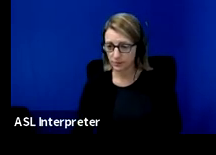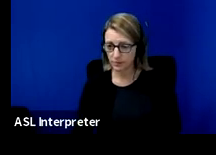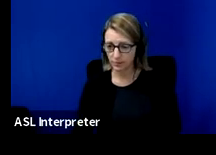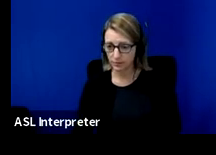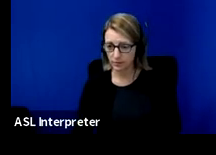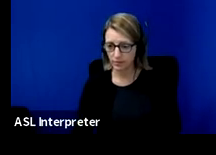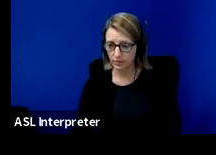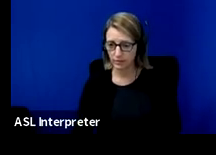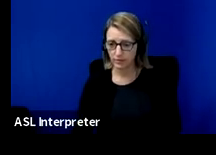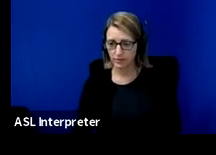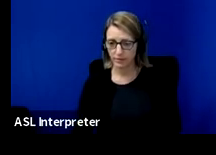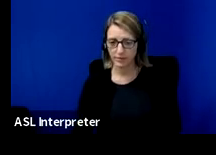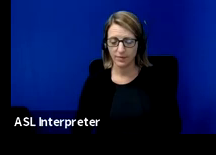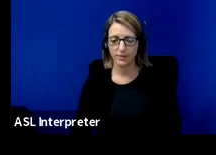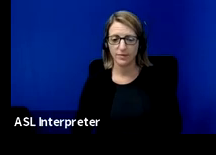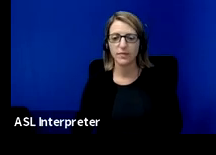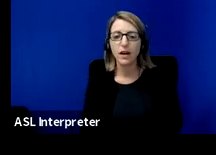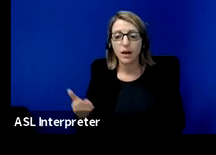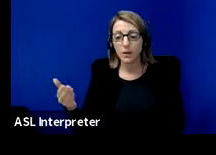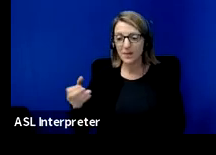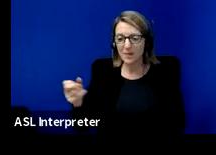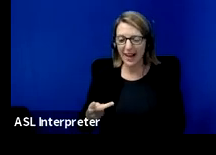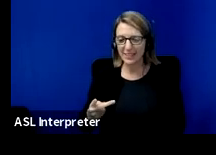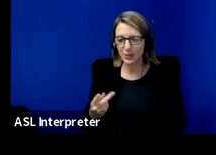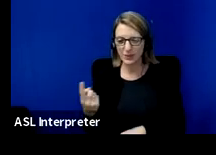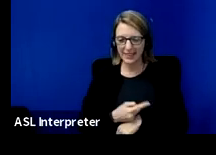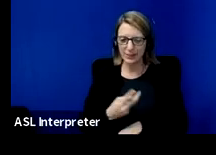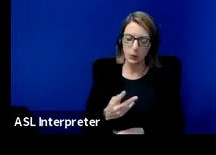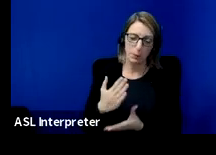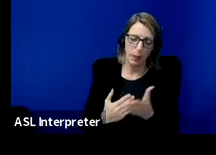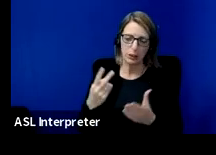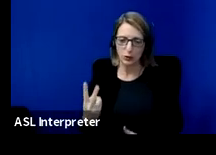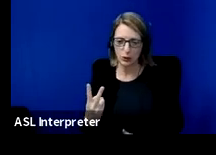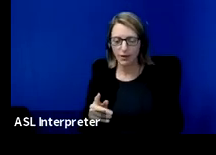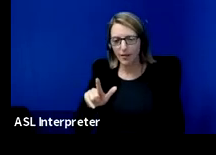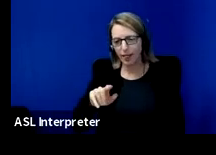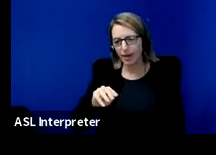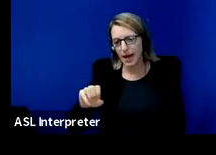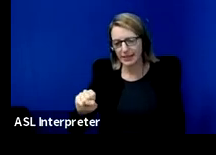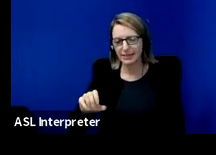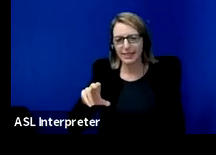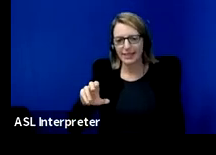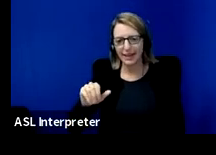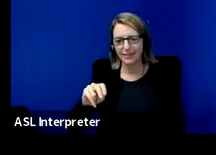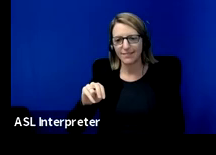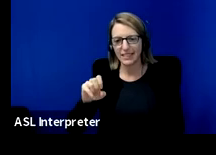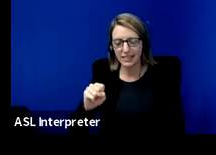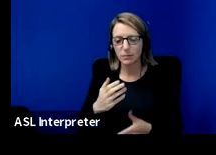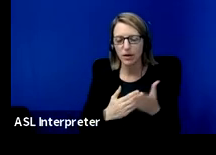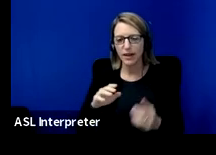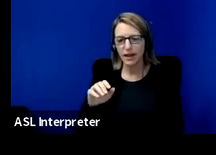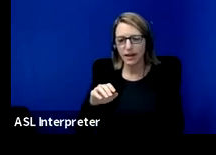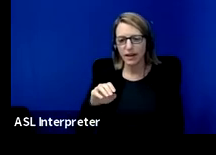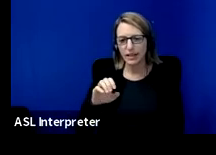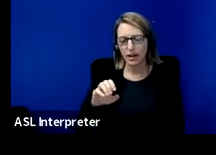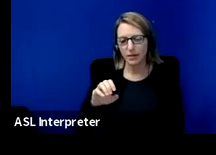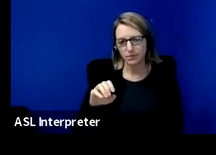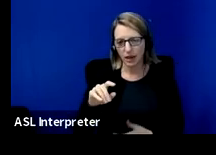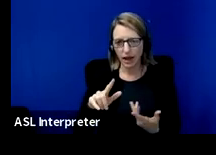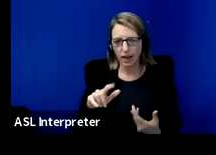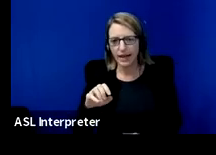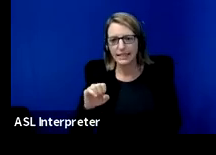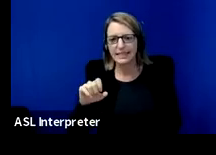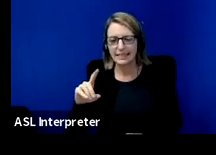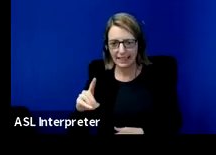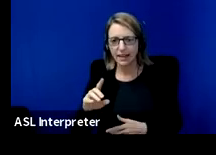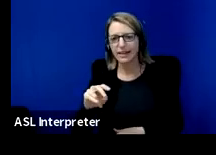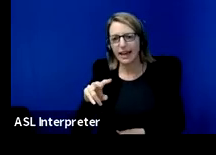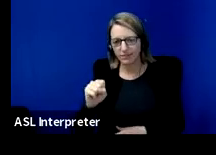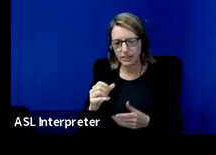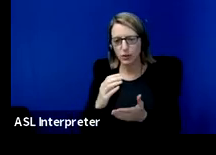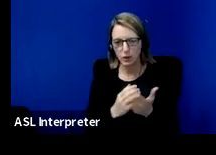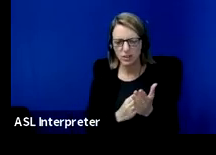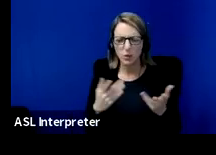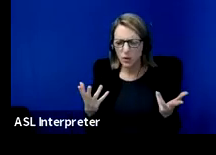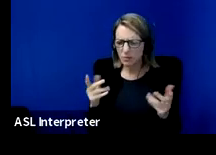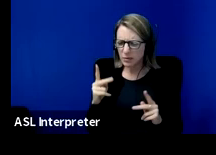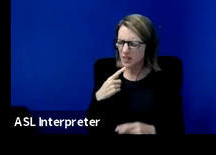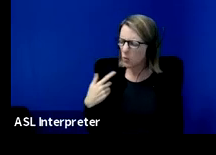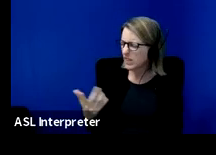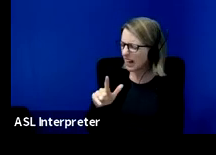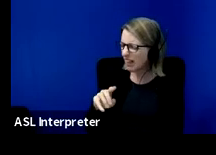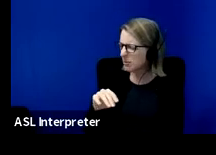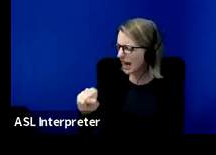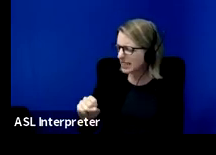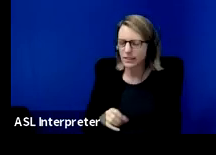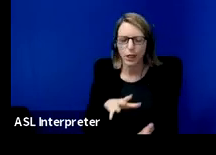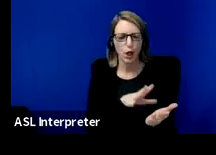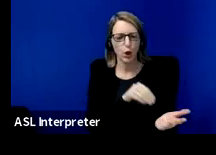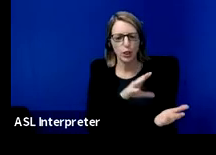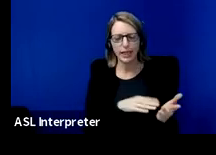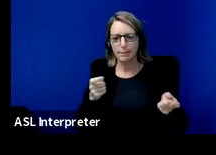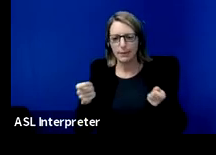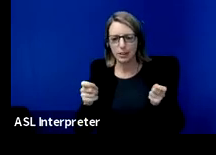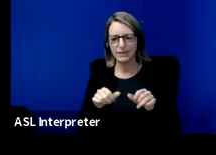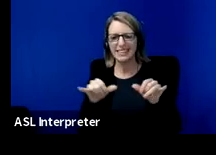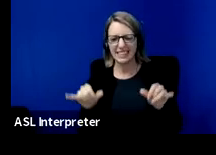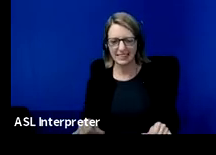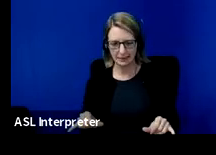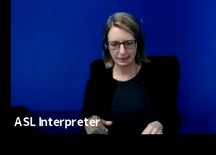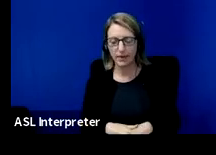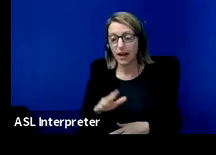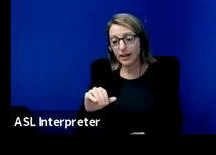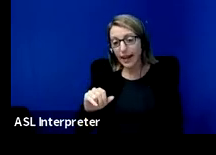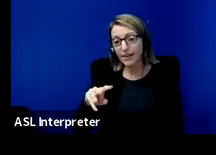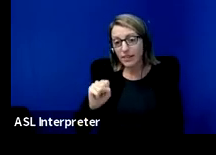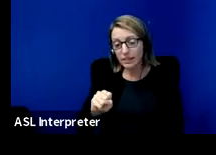ESD 112-- Kristina Wambold: So welcome back to day two, or part two of LM s Canvas as a part of the A. S. A. D LM s courses. We've had a lot of questions about what is an LM s and LM S is a learning management system canvas is a learning management system.